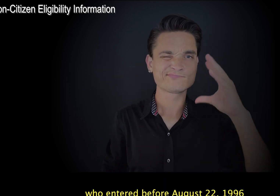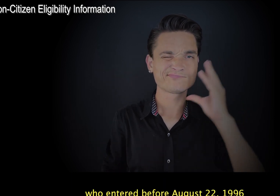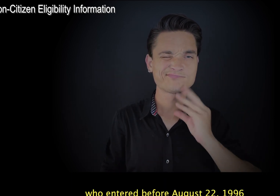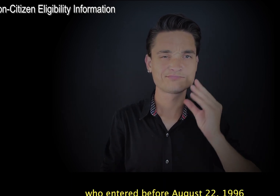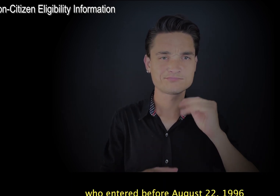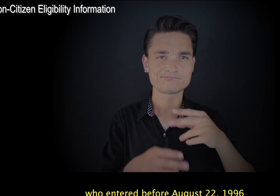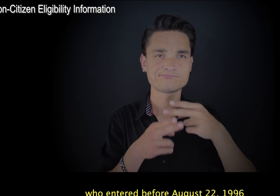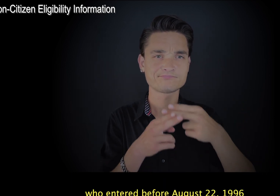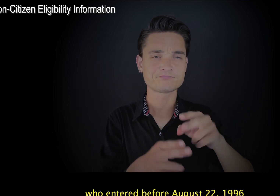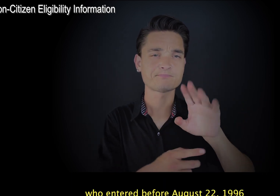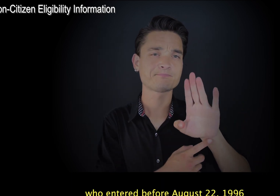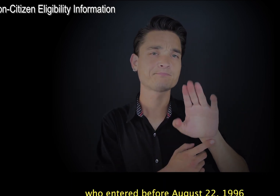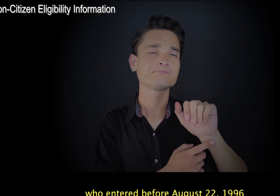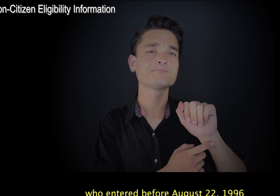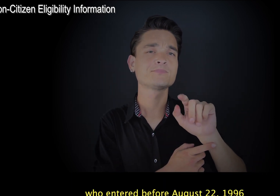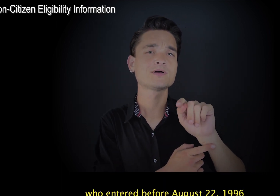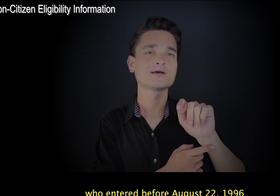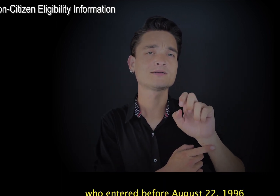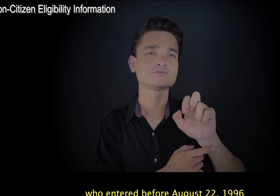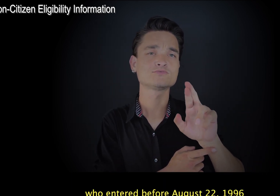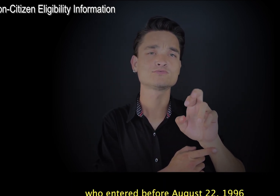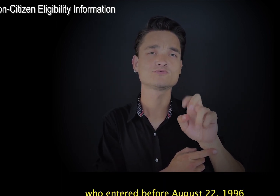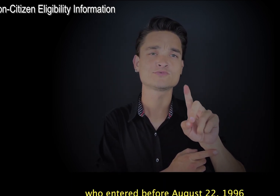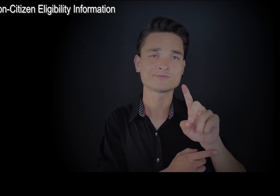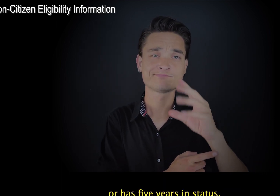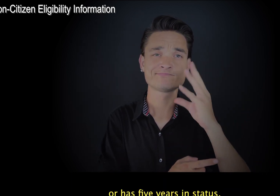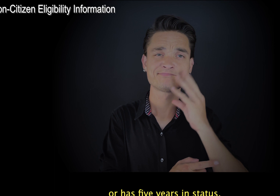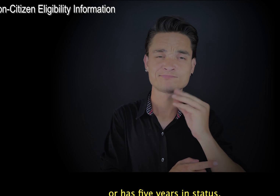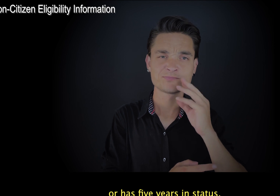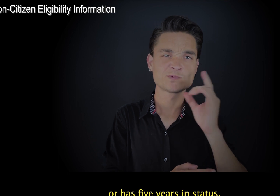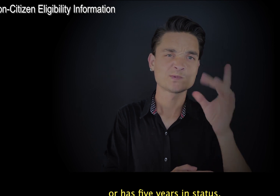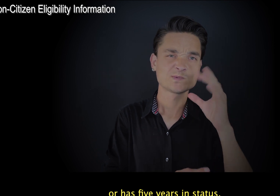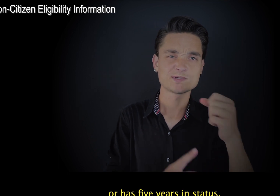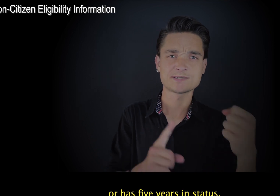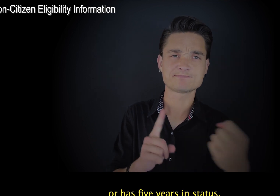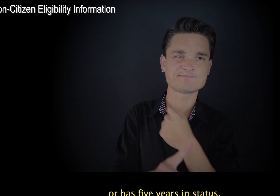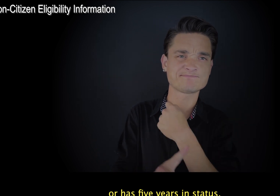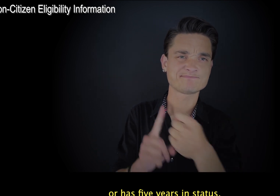who entered before August 22, 1996 or has five years in status,